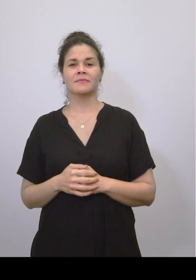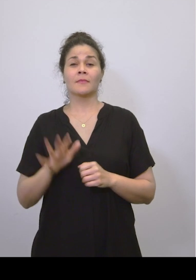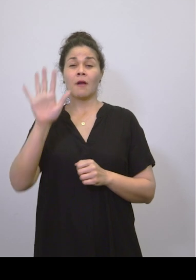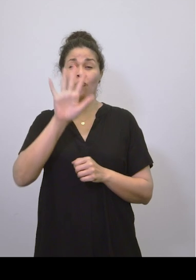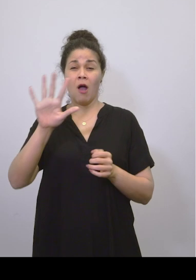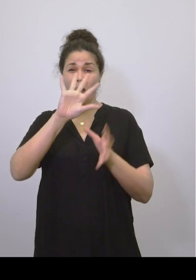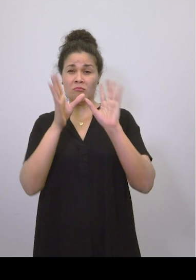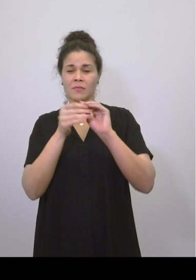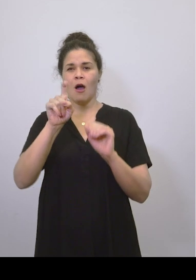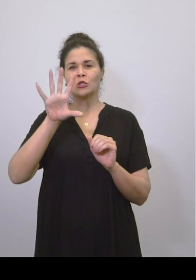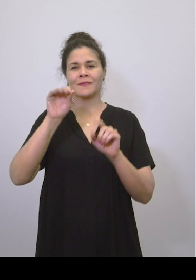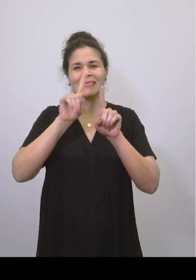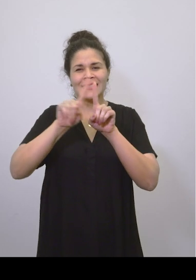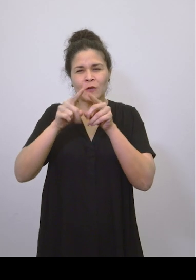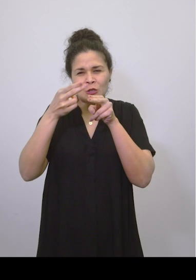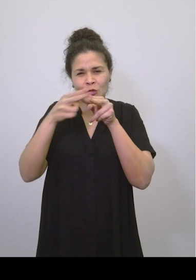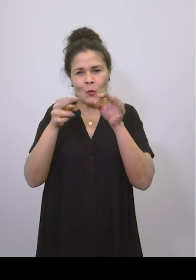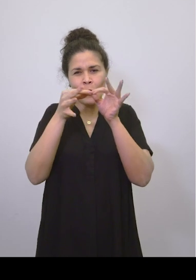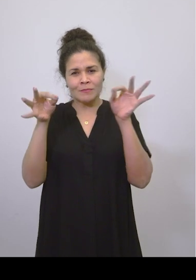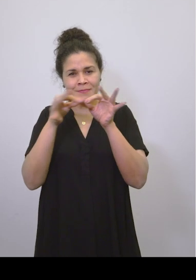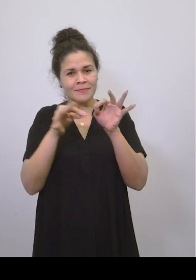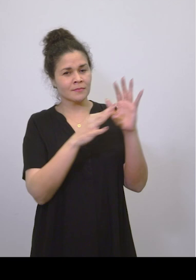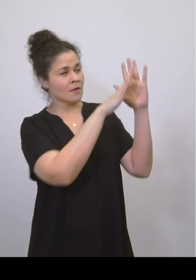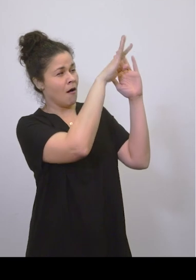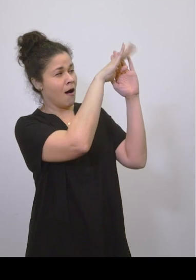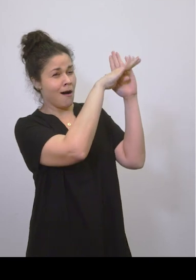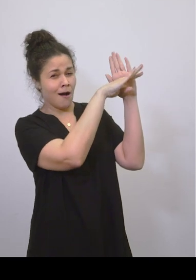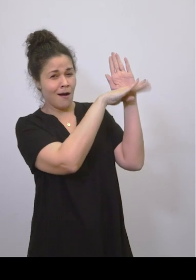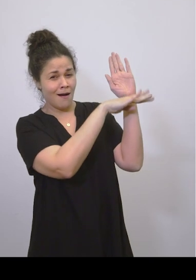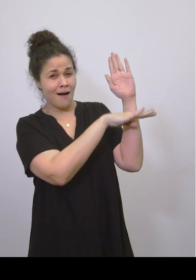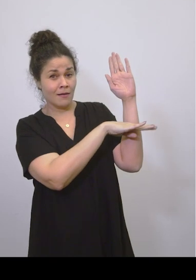Around 150 short phrases cover the entire panel.